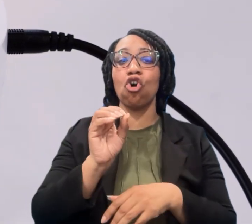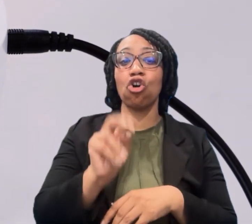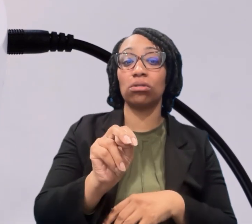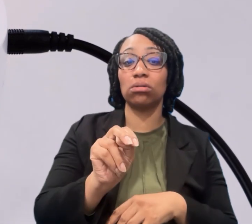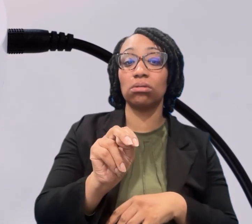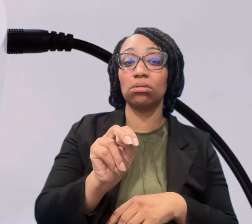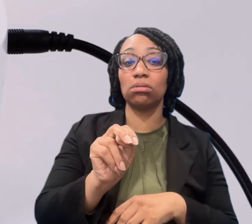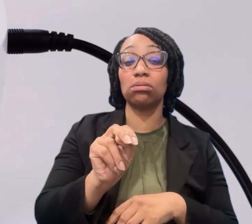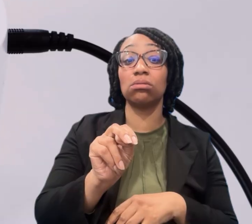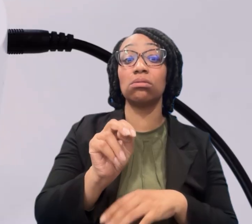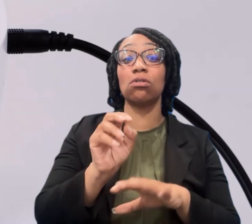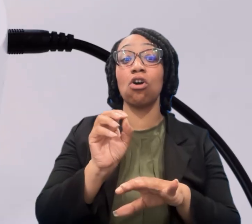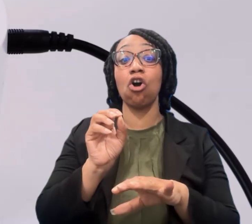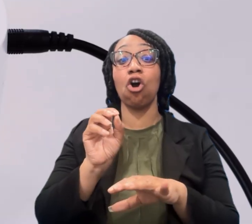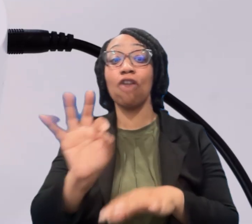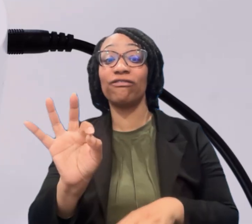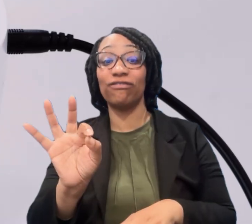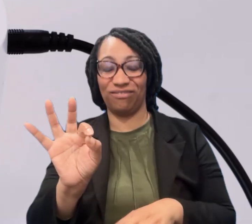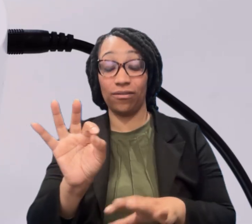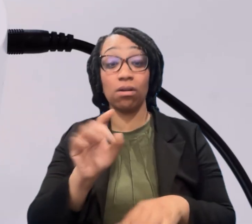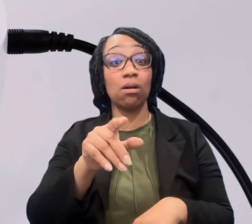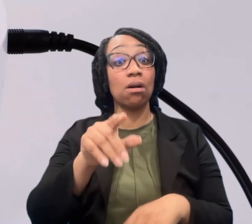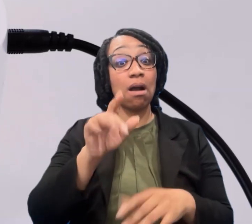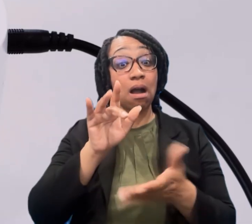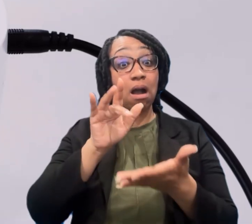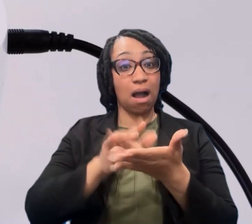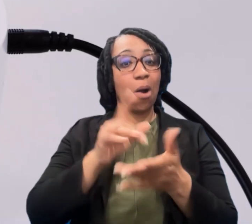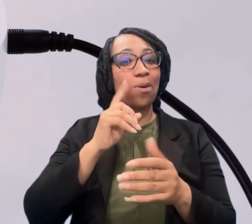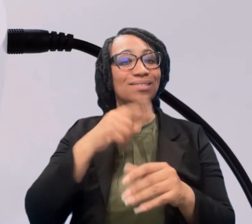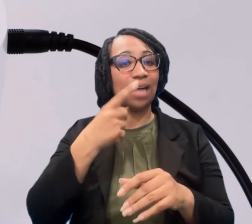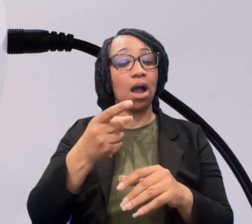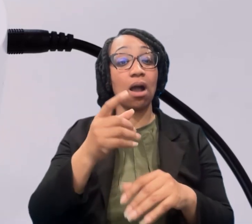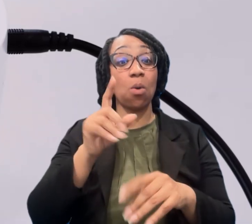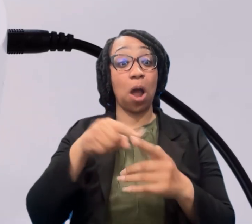a gentle reminder, when you turn it back on, it always starts in stimulation mode at level three.